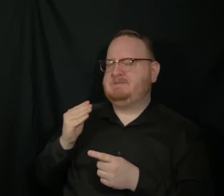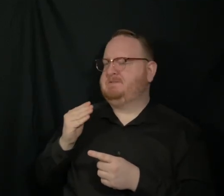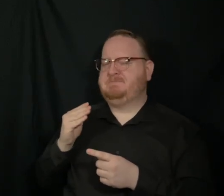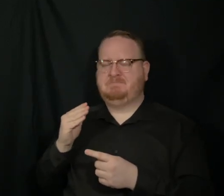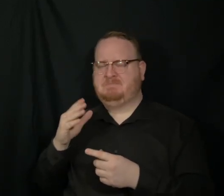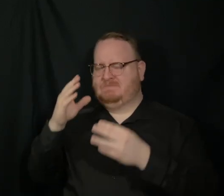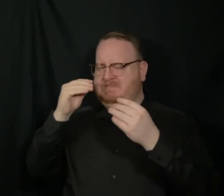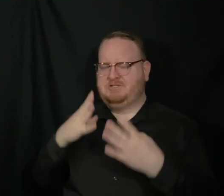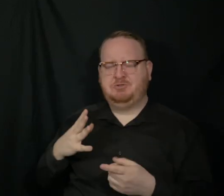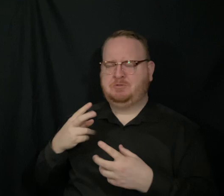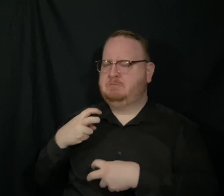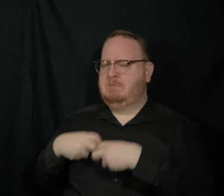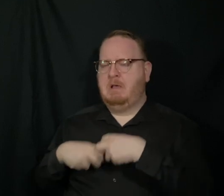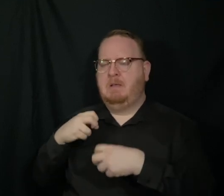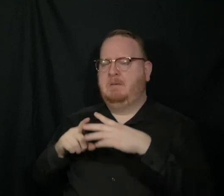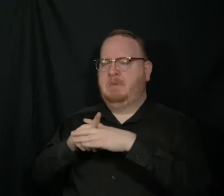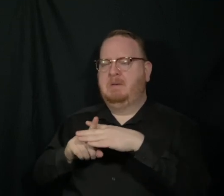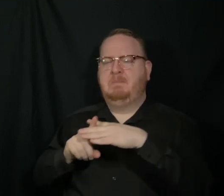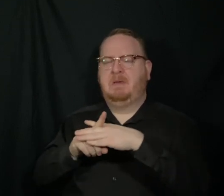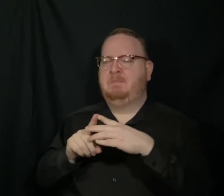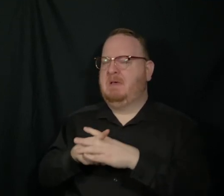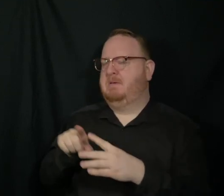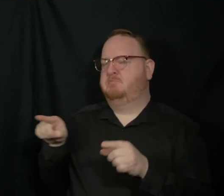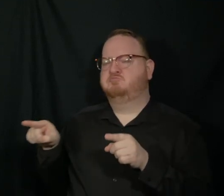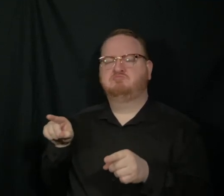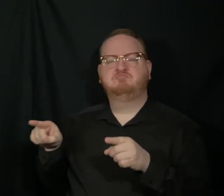teacher, particularly she just couldn't get him he couldn't get